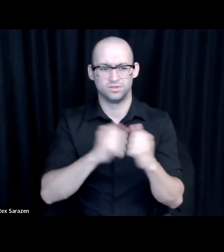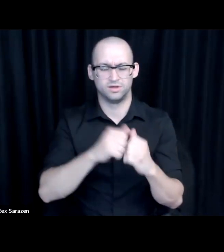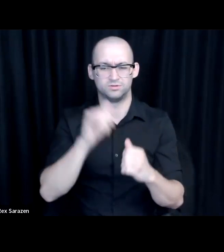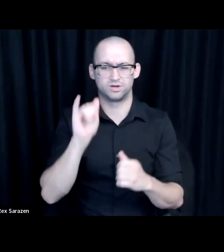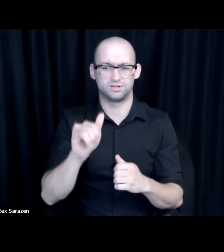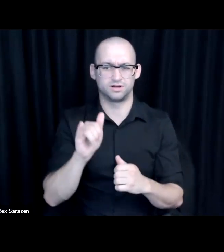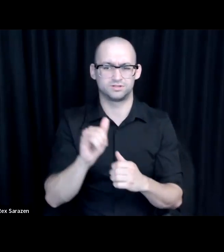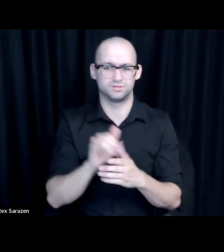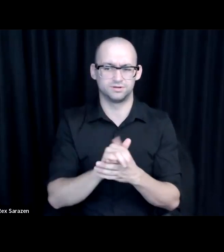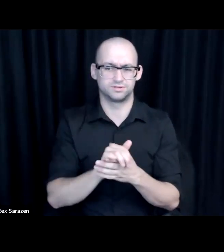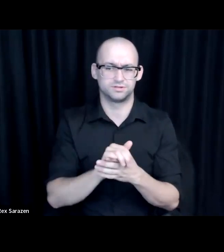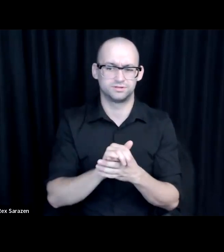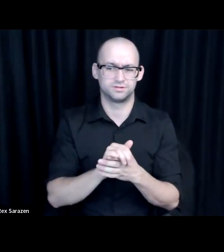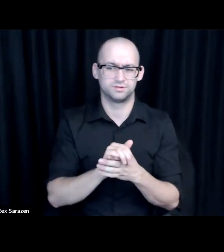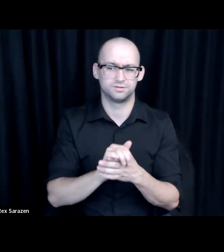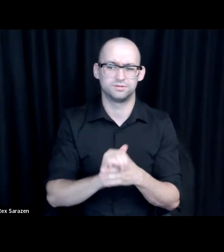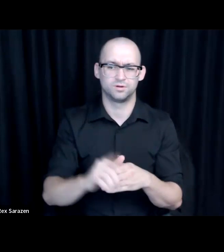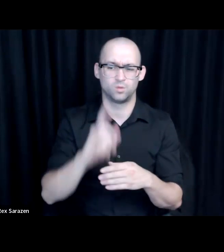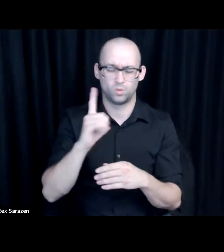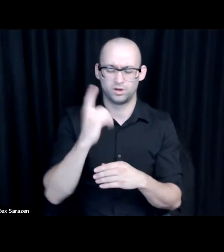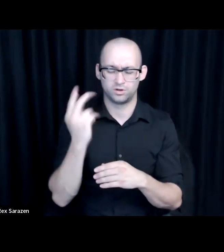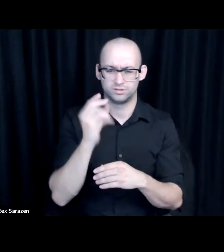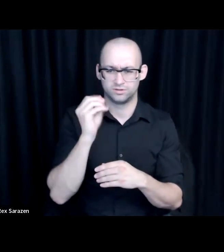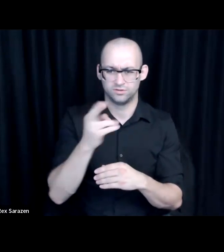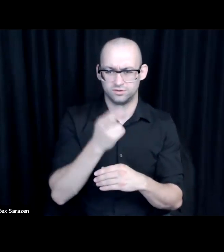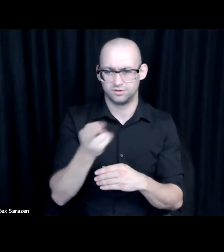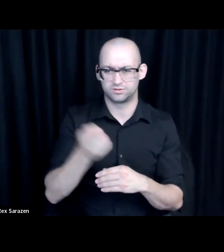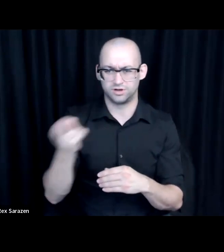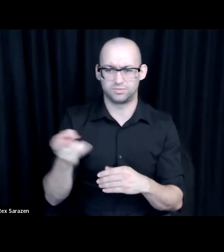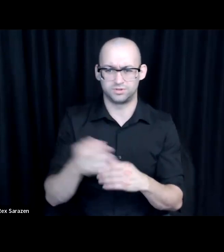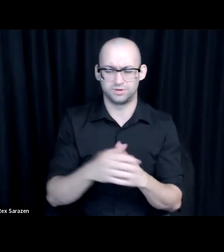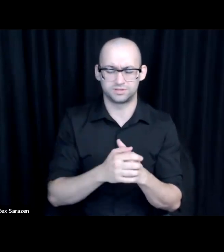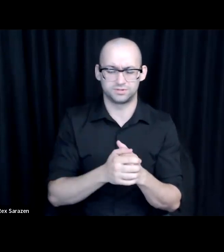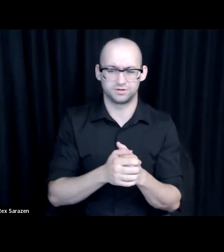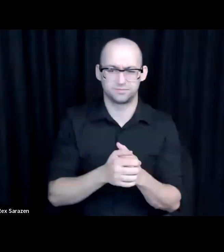One, so that they have the use of the resource, too. So they don't get taken advantage of, some of